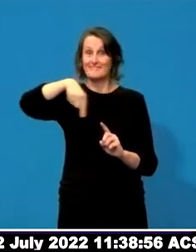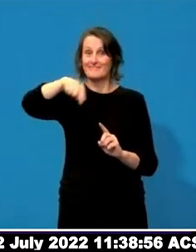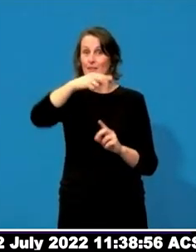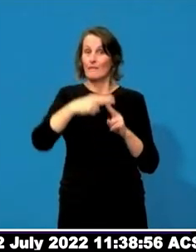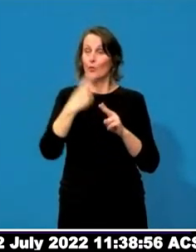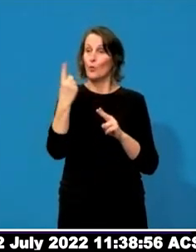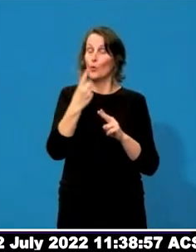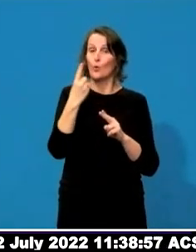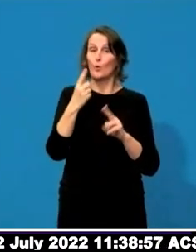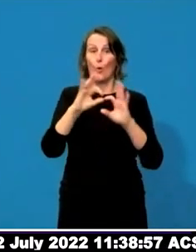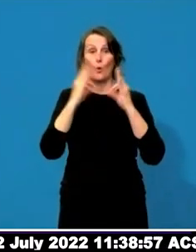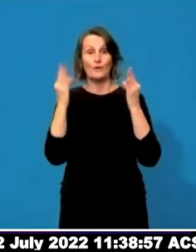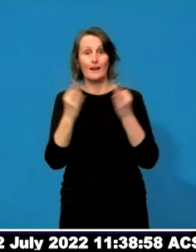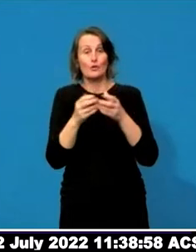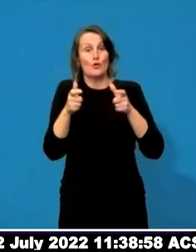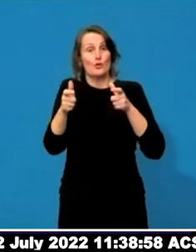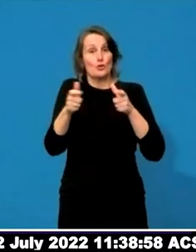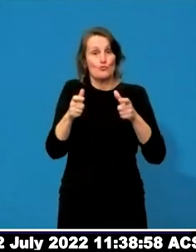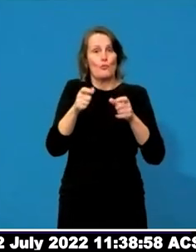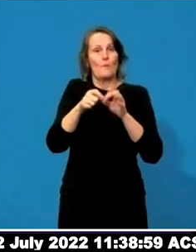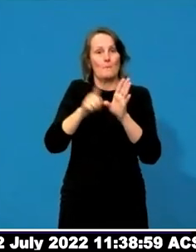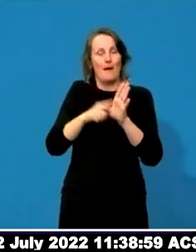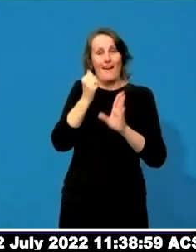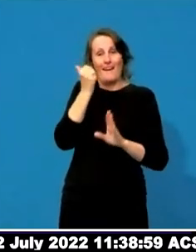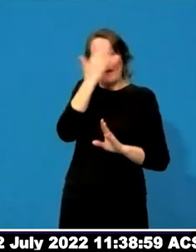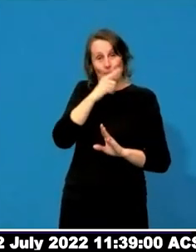and we have seen it, and we will hear from those leaders this week.